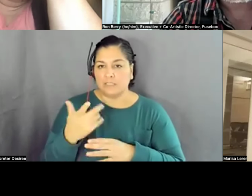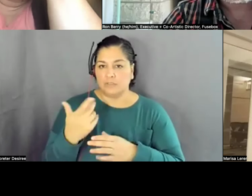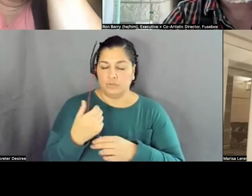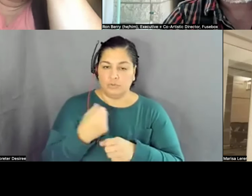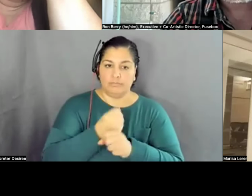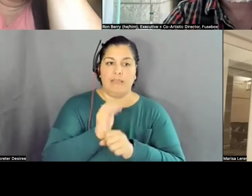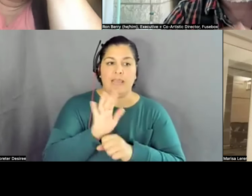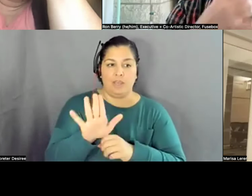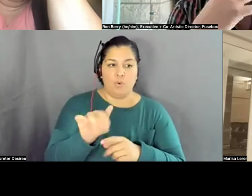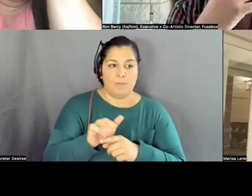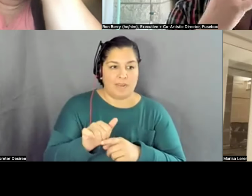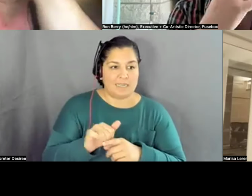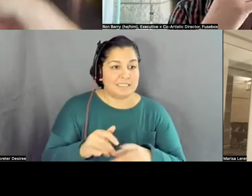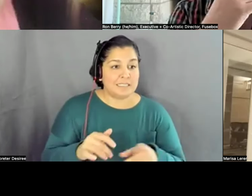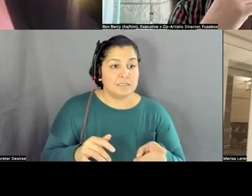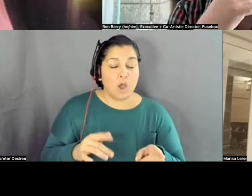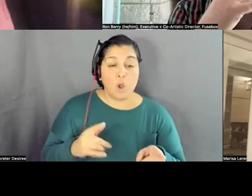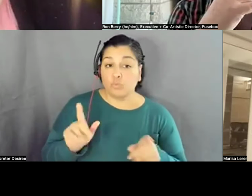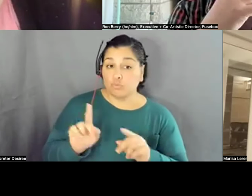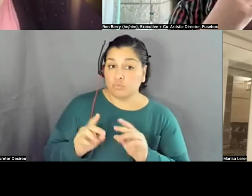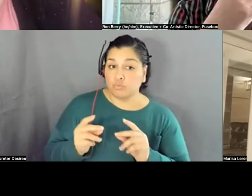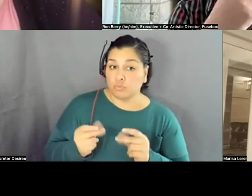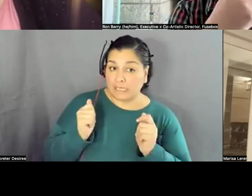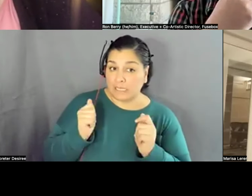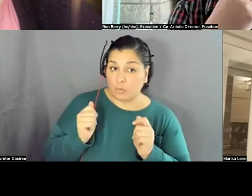I'll just speak really quickly to, to the banners.